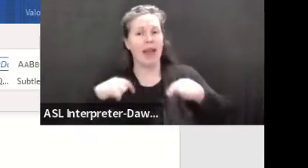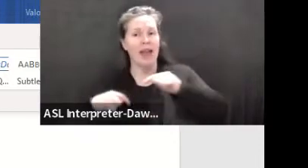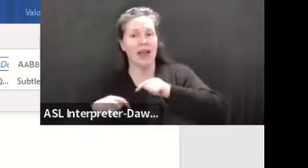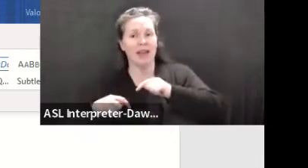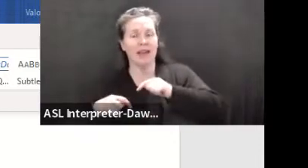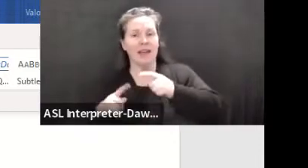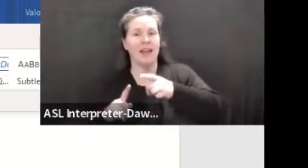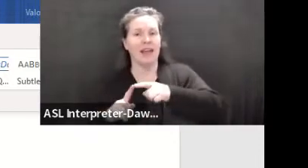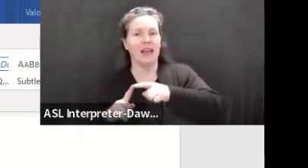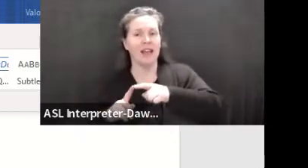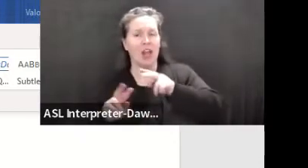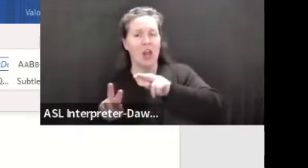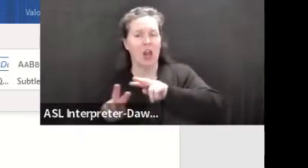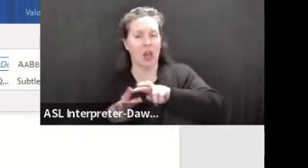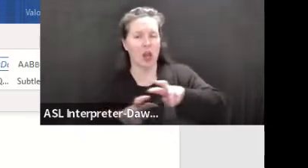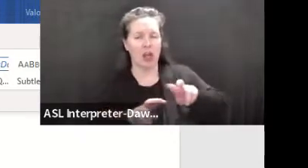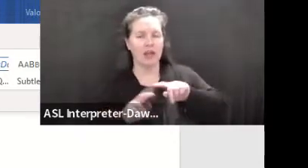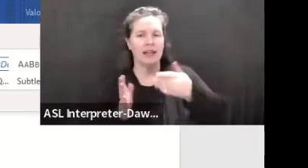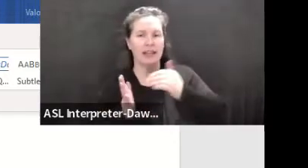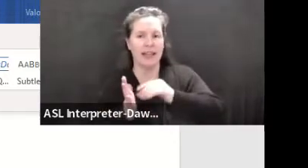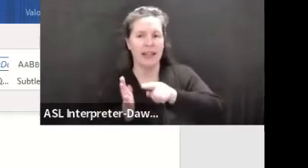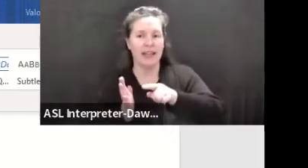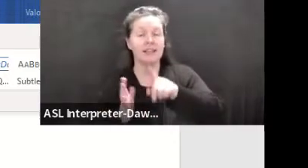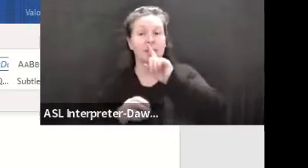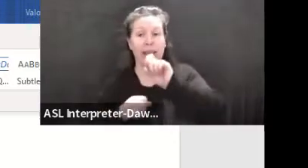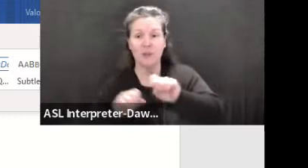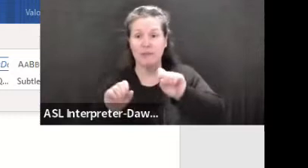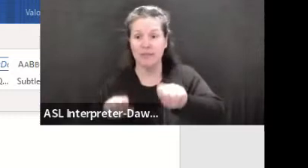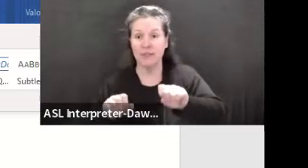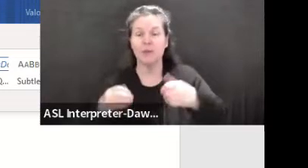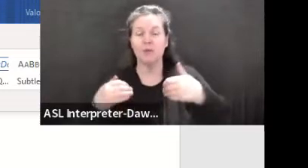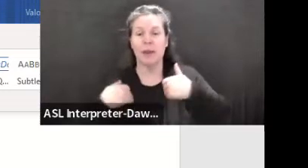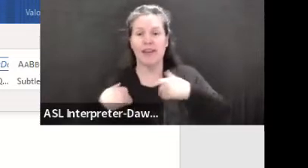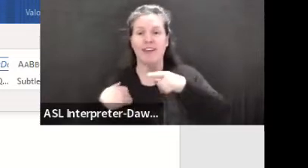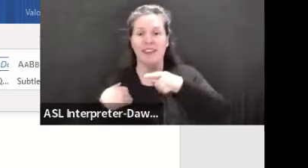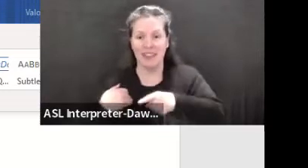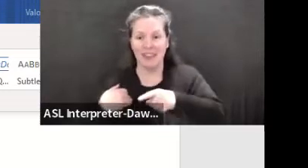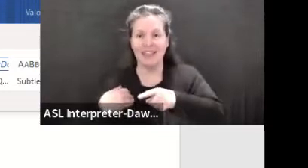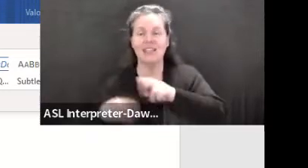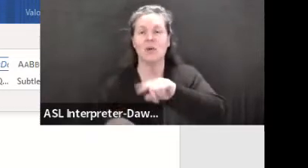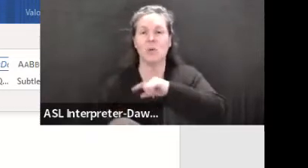"Is this actually feasible to have these quality standards in place?"